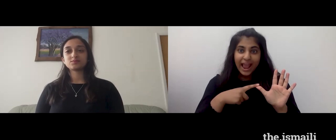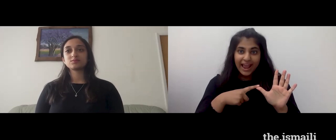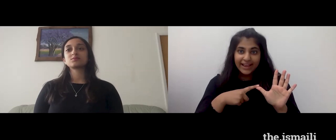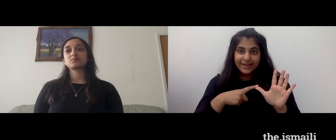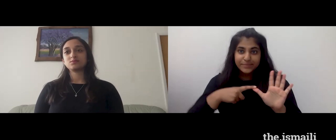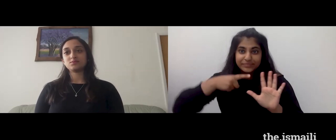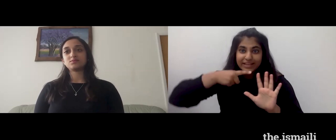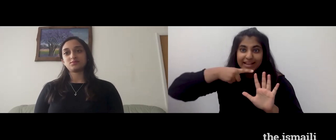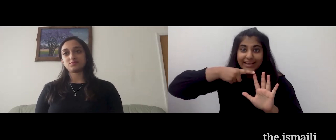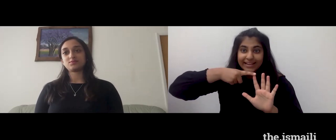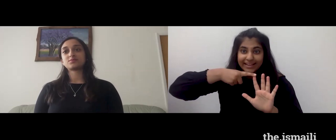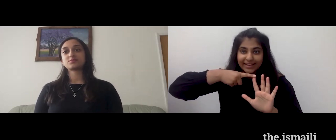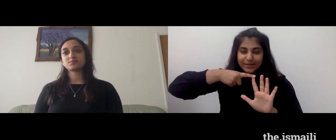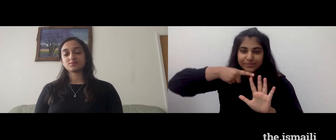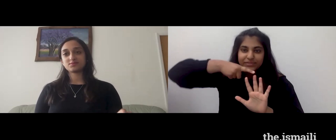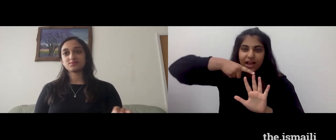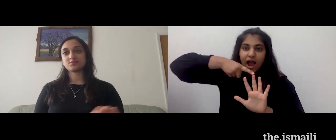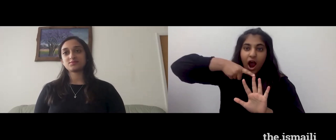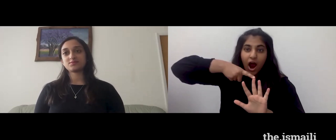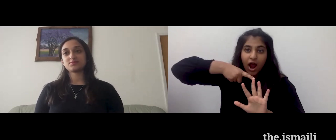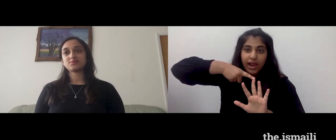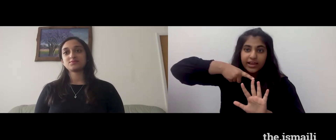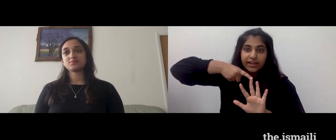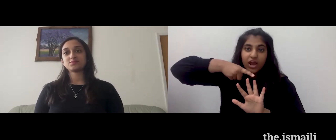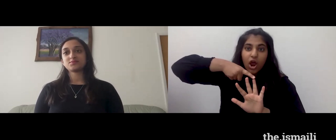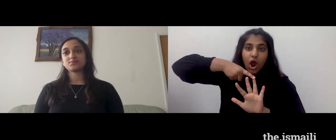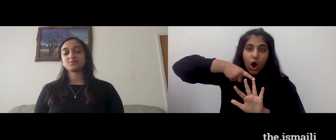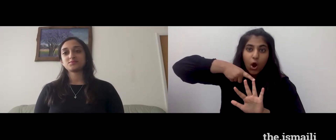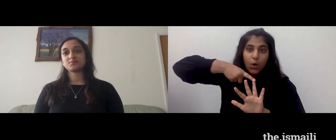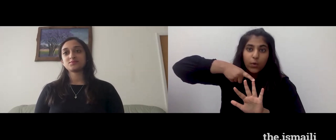A, E, I, O, U